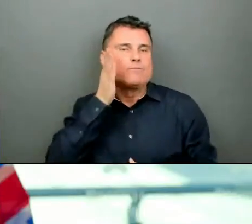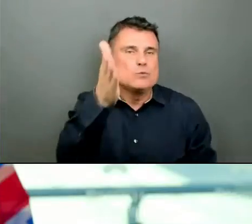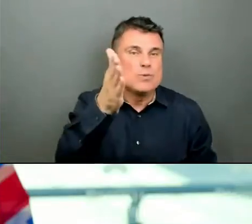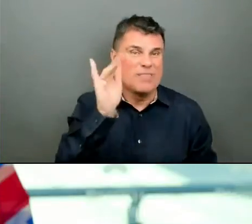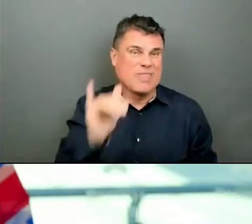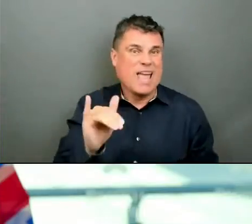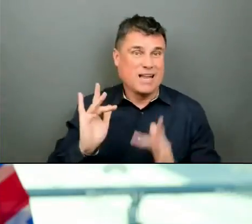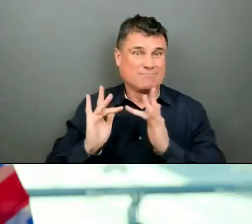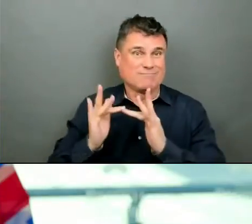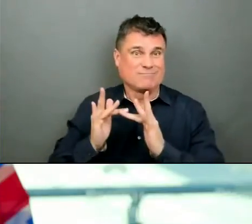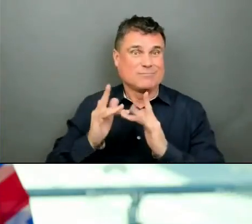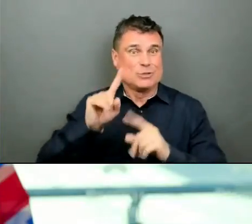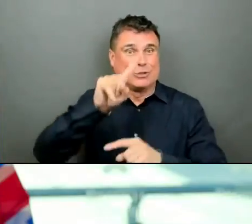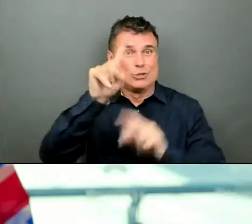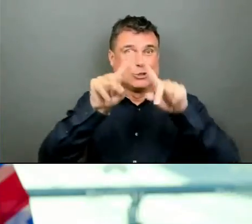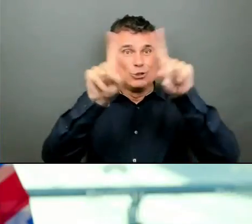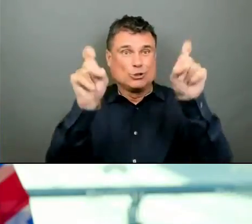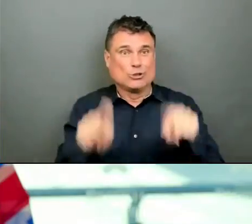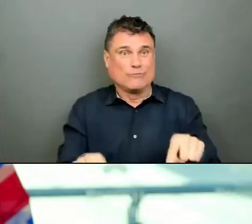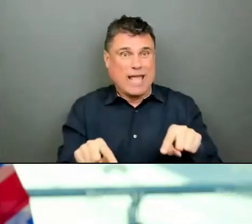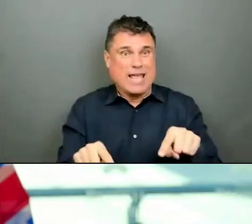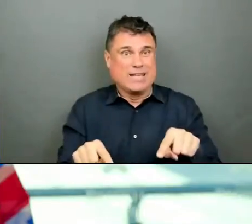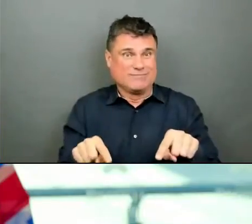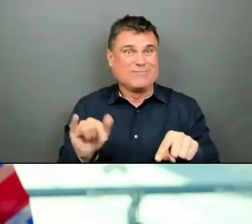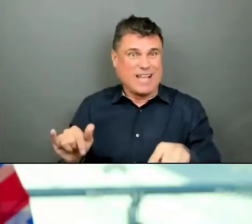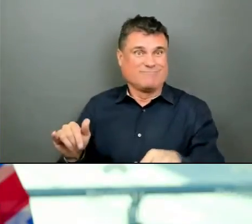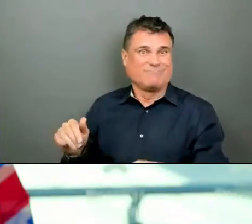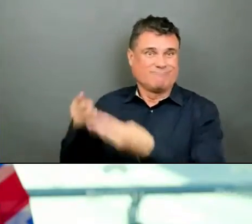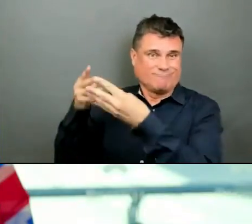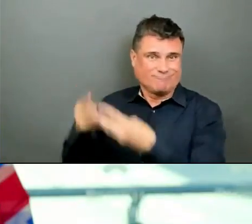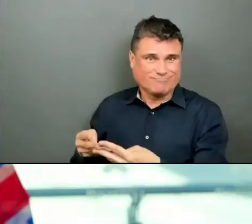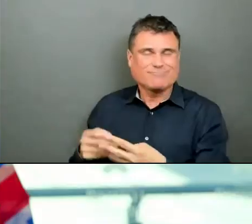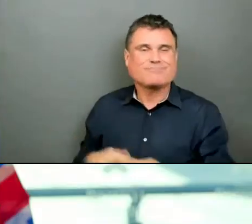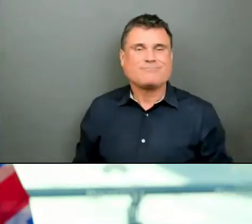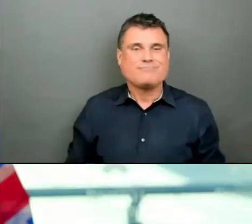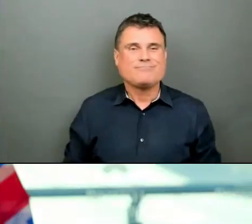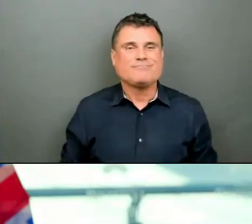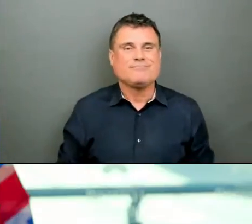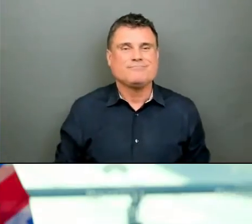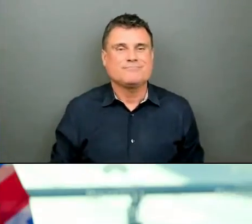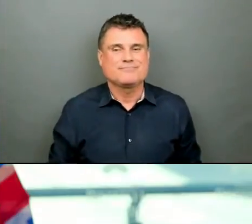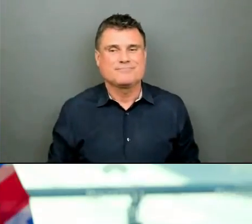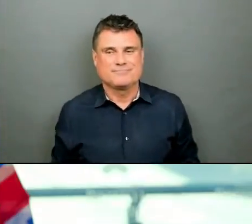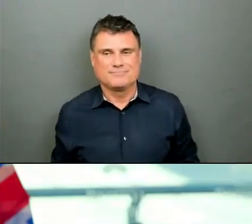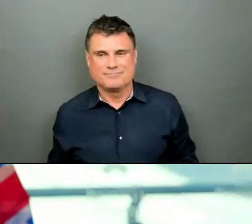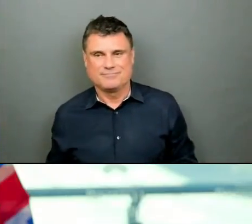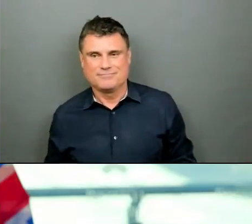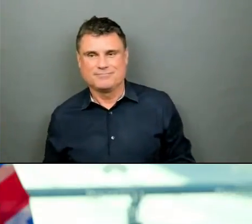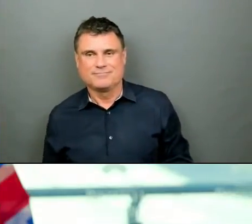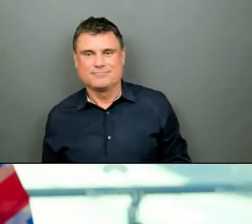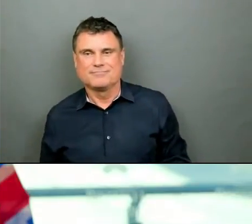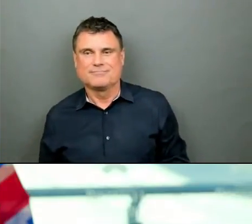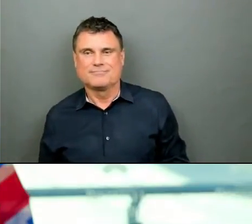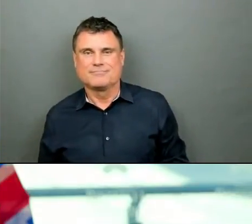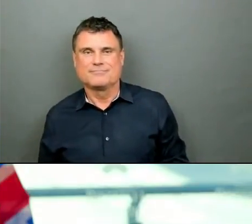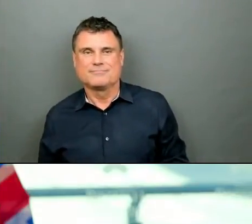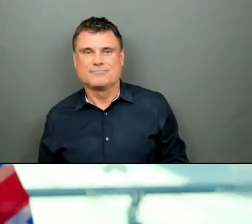It is a record number by all accounts. The information you shared has helped guide our response to the pandemic